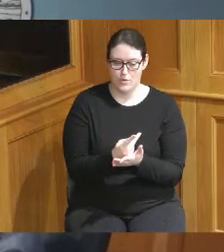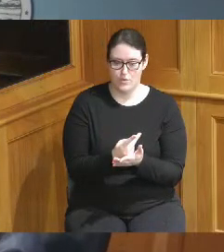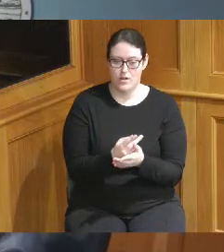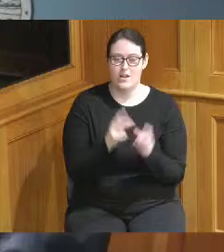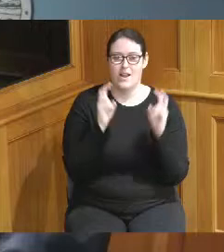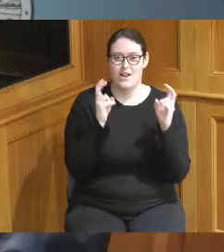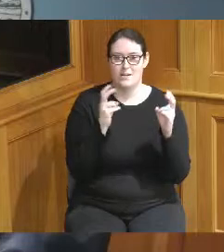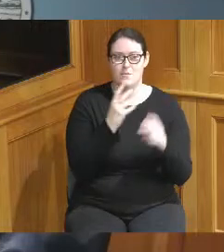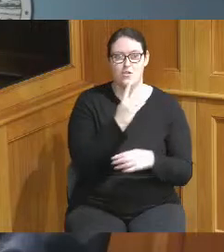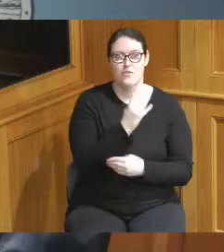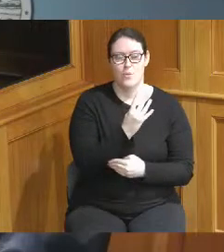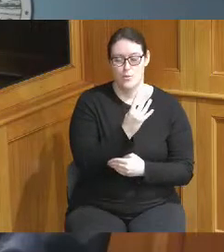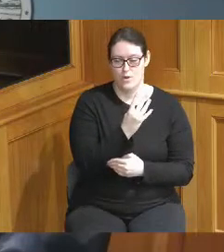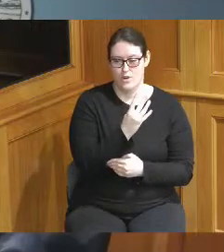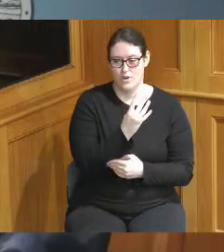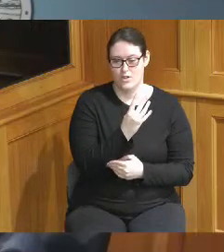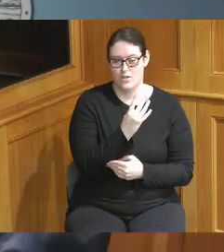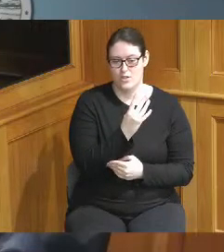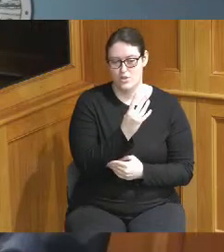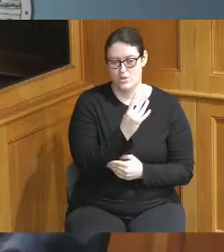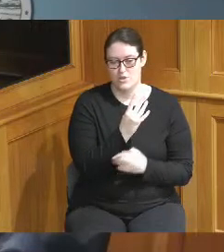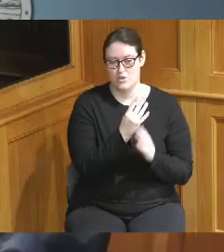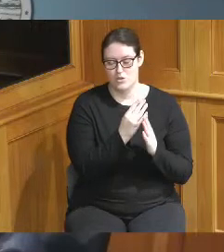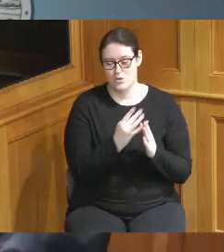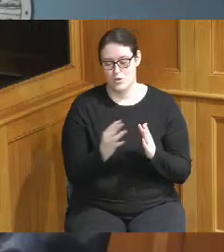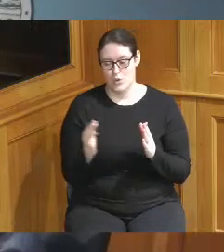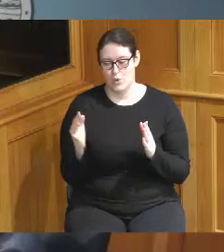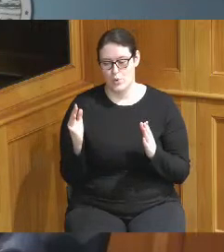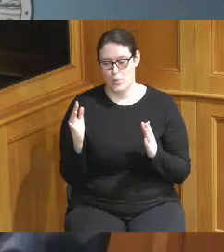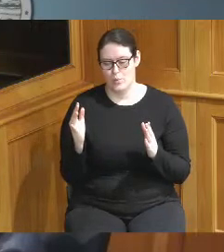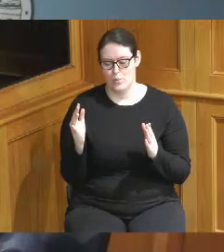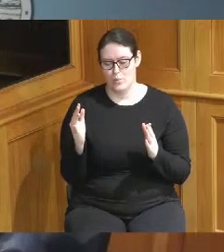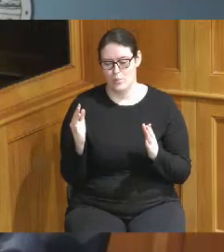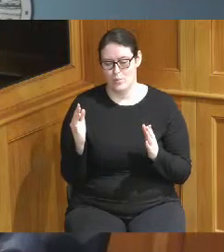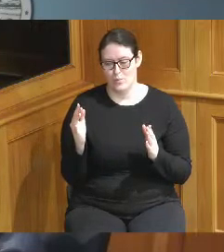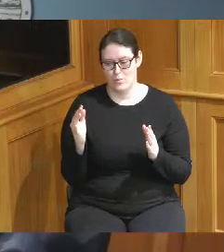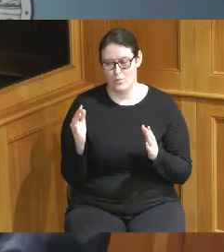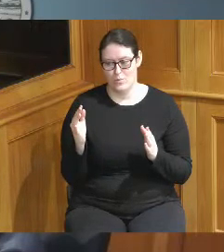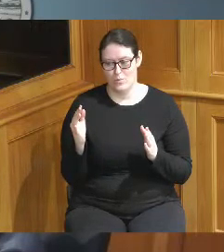in particular some long-term chronically homeless individuals that had in this part